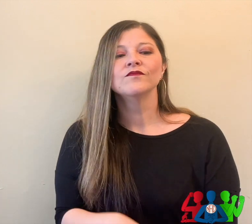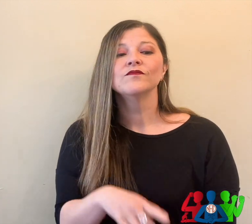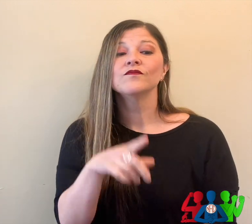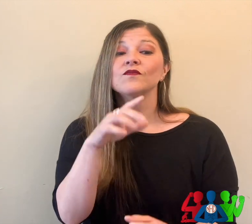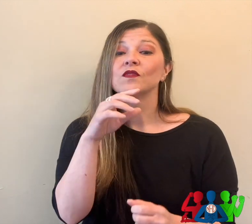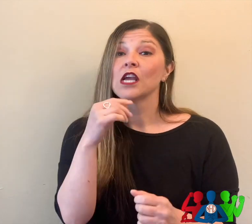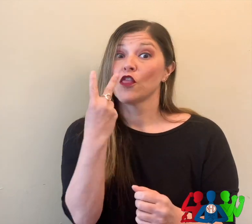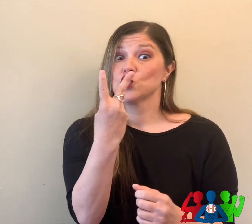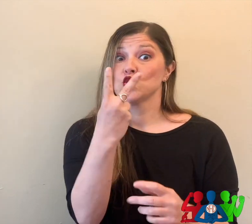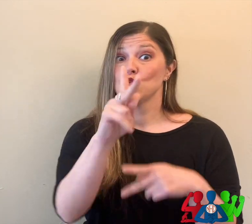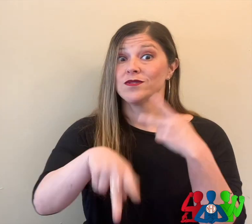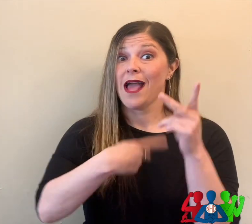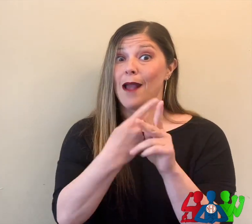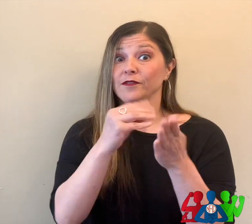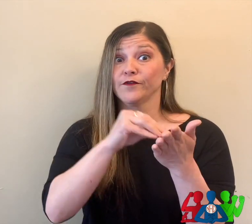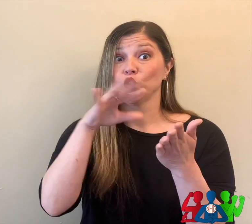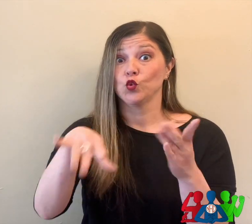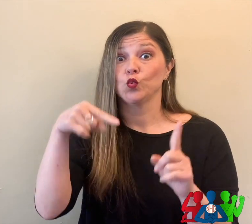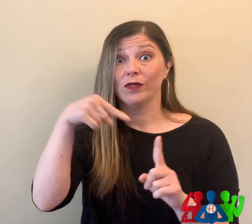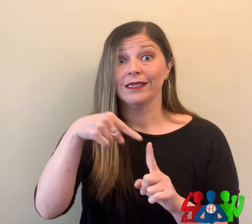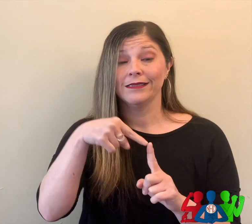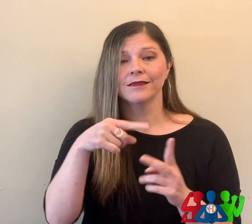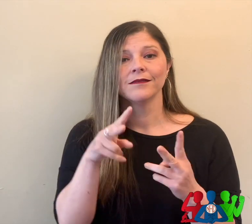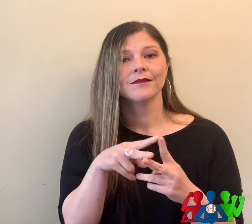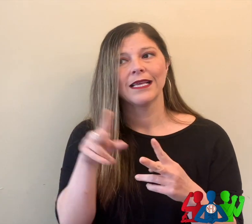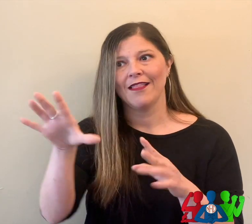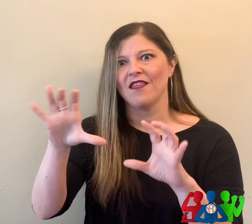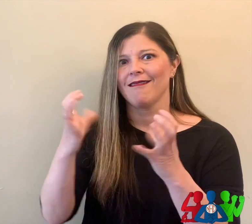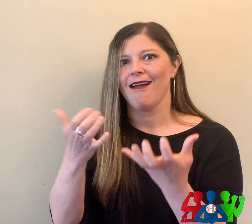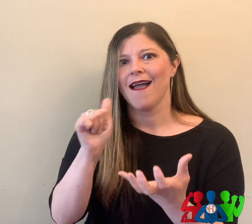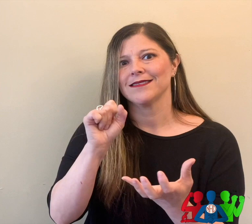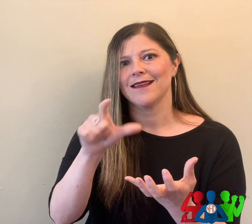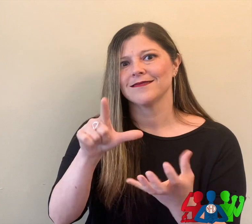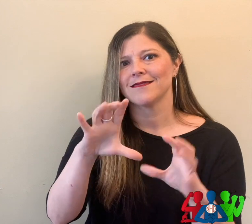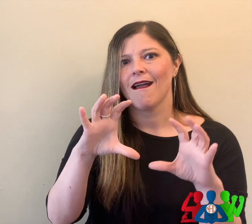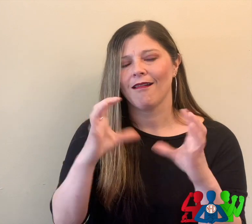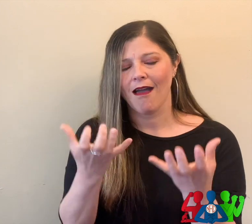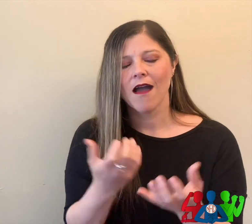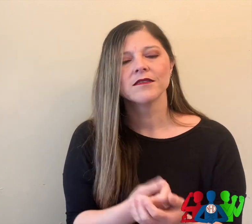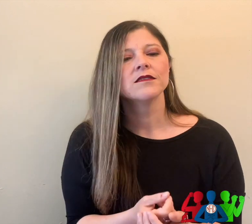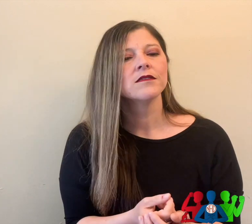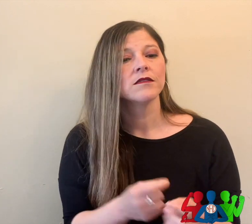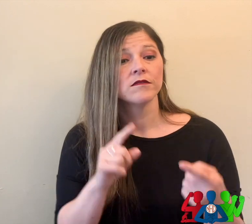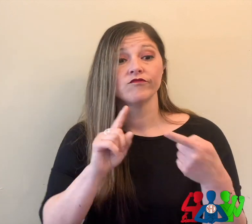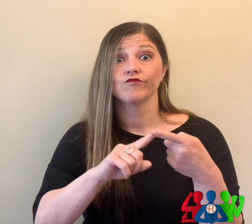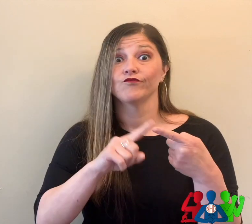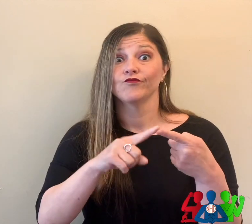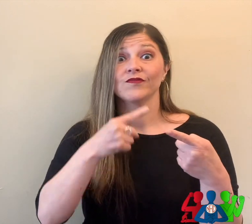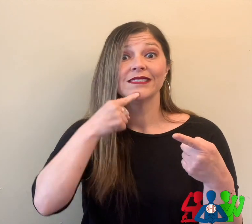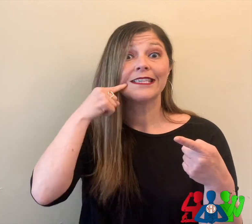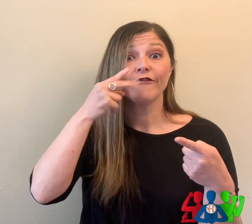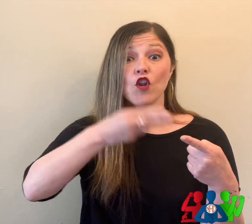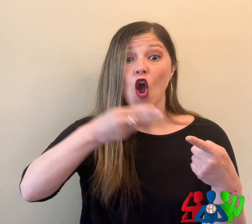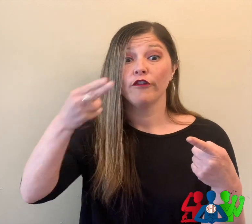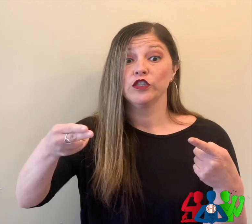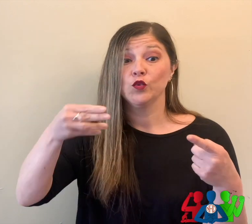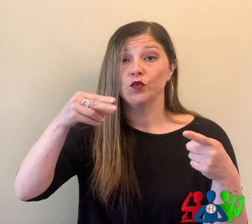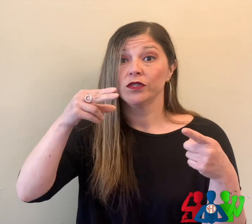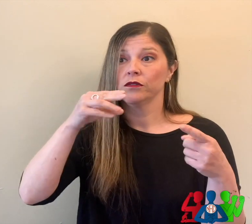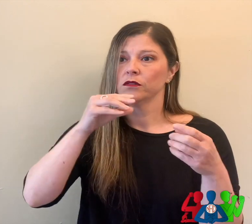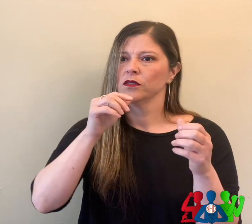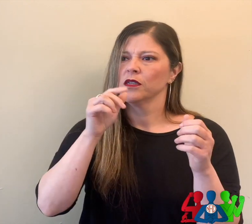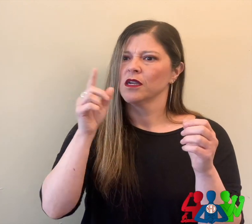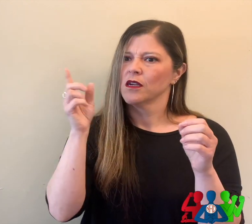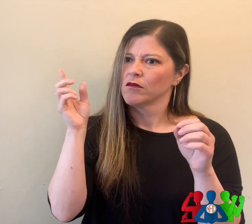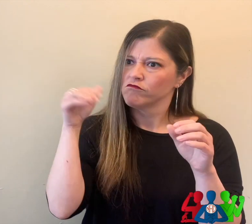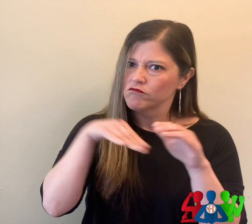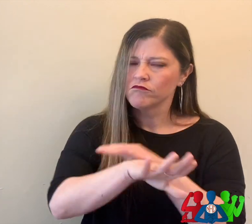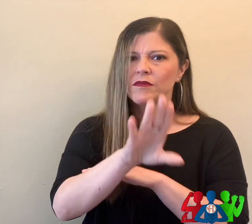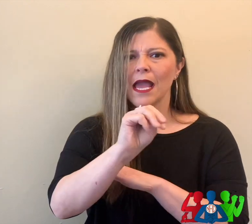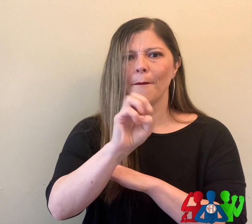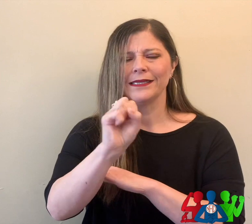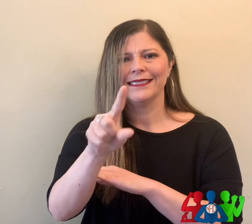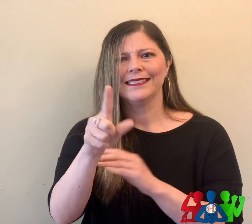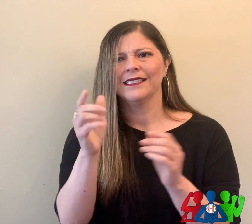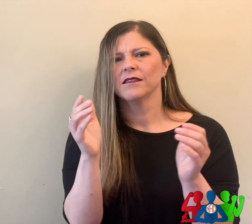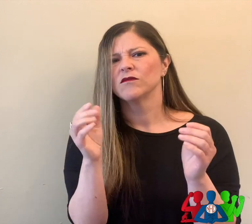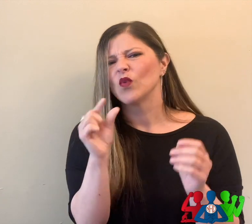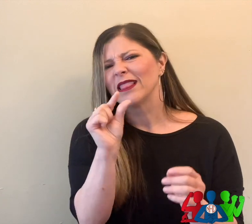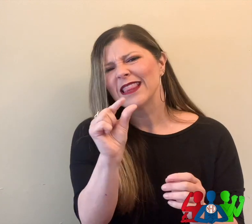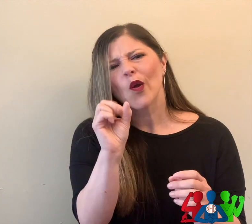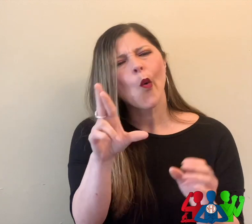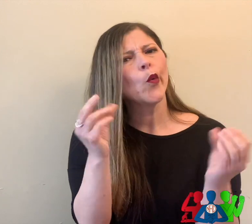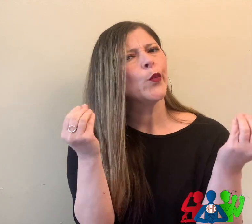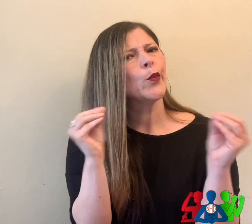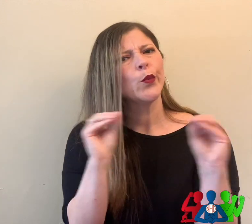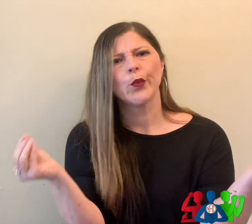that these supports would be provided. The two types of students in this ASL class were